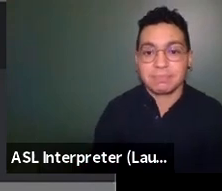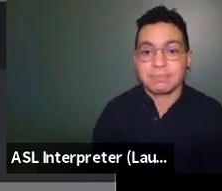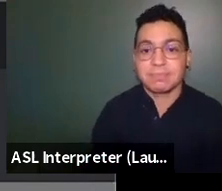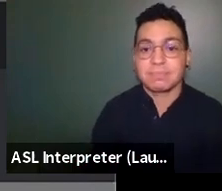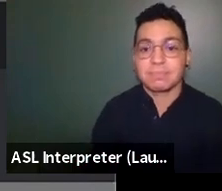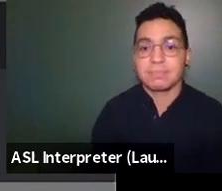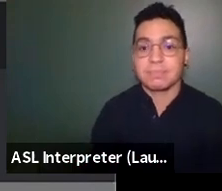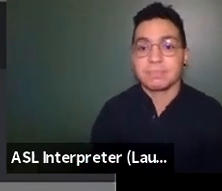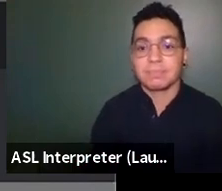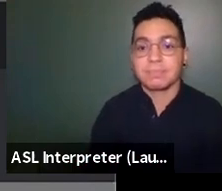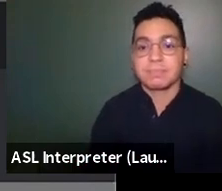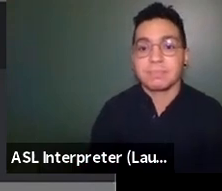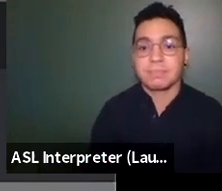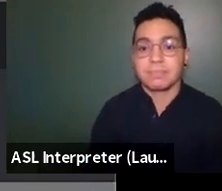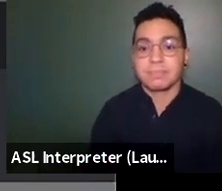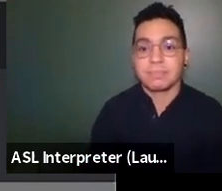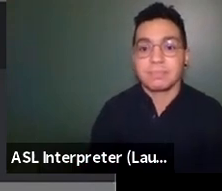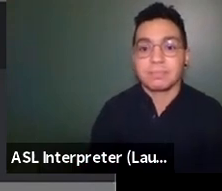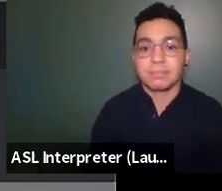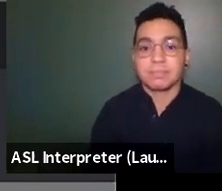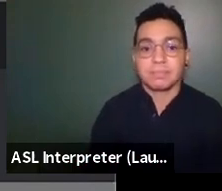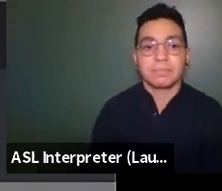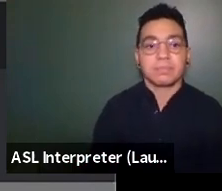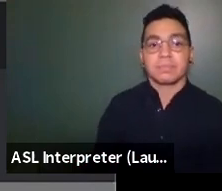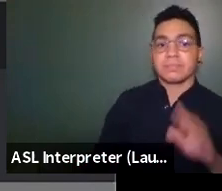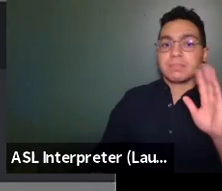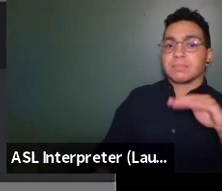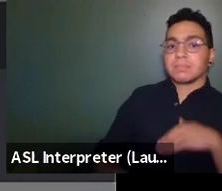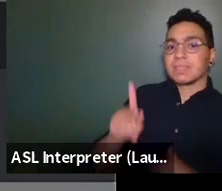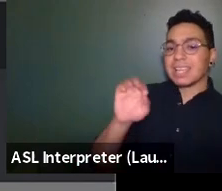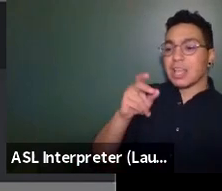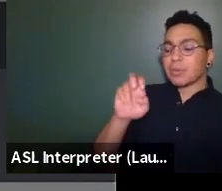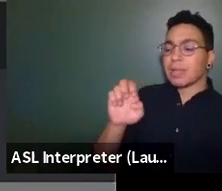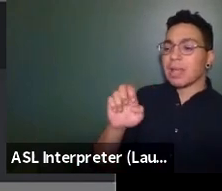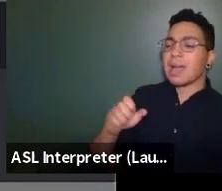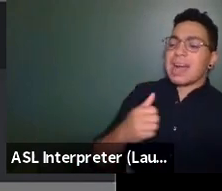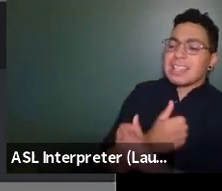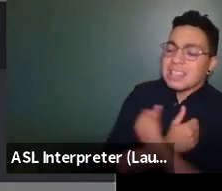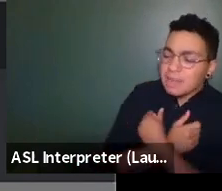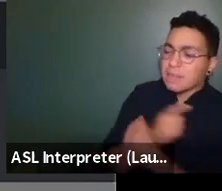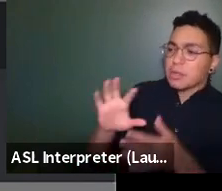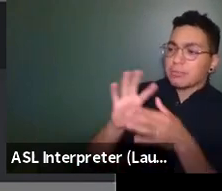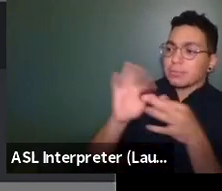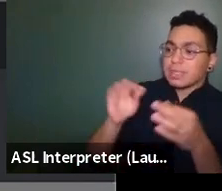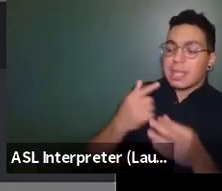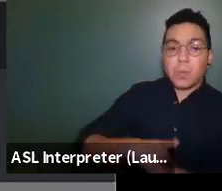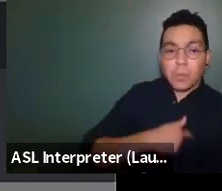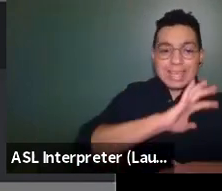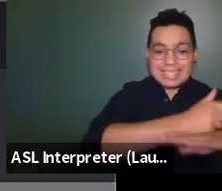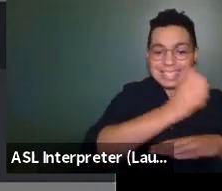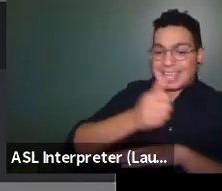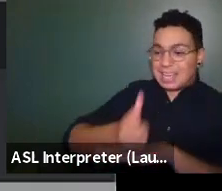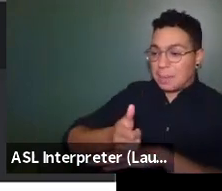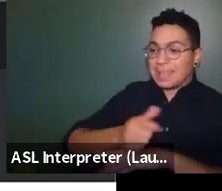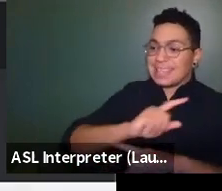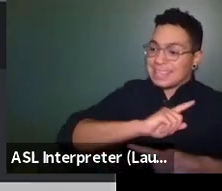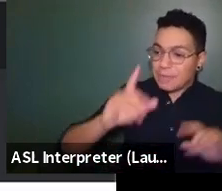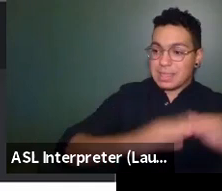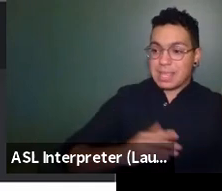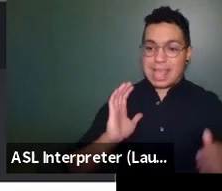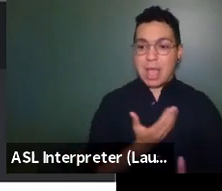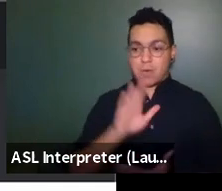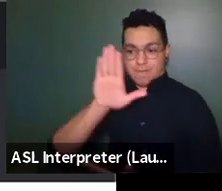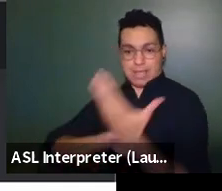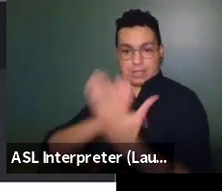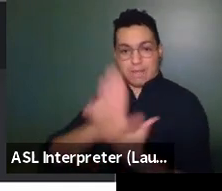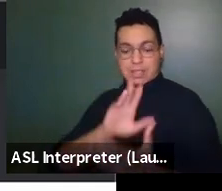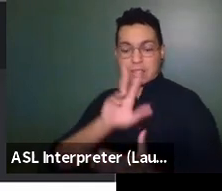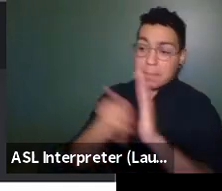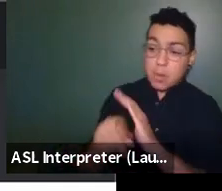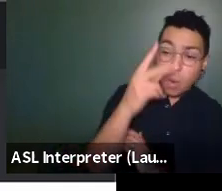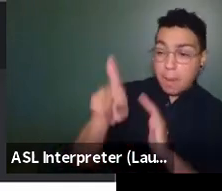ESD 101 - Jeff Crawford: And while that opens up, I love that you're noting that we can set up our classrooms that might be even different than what we might have experienced in our face to face, like period one, period two, for example.